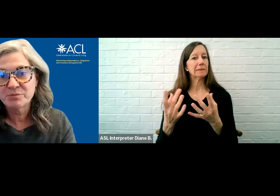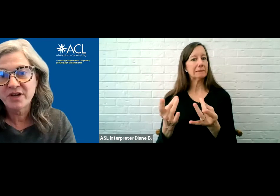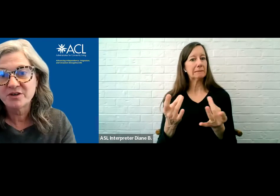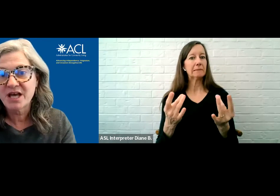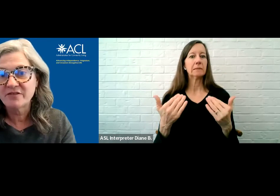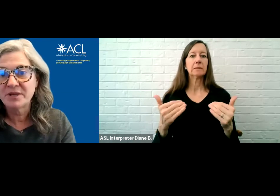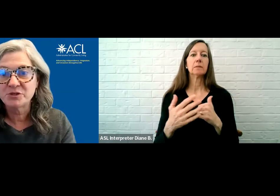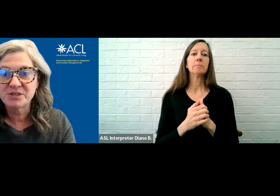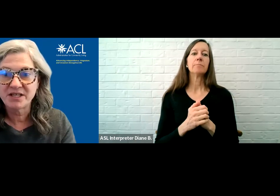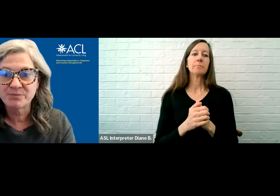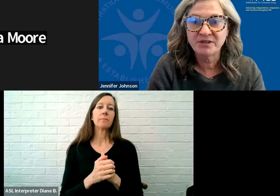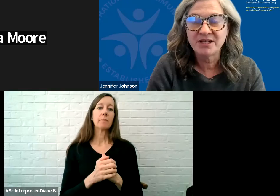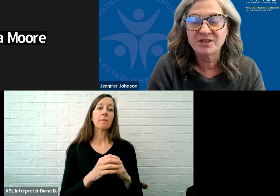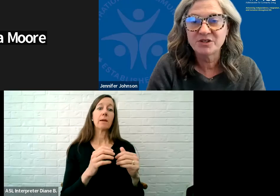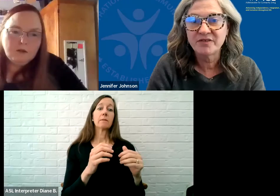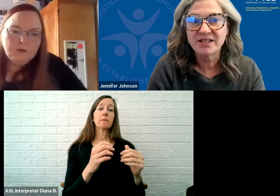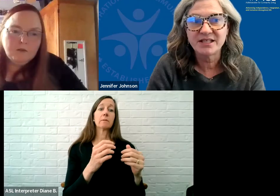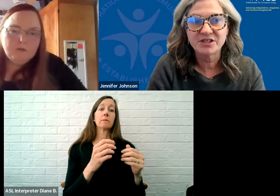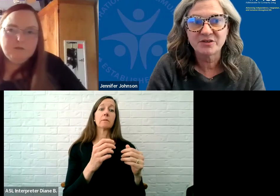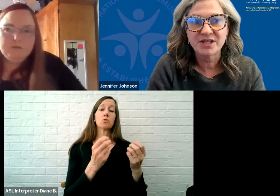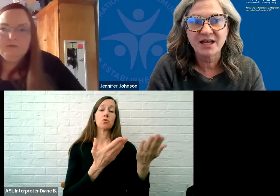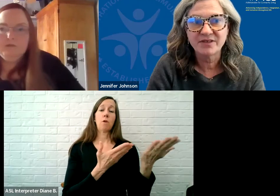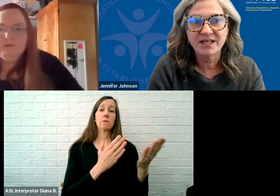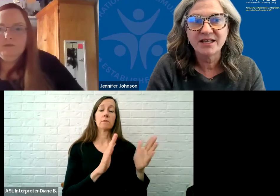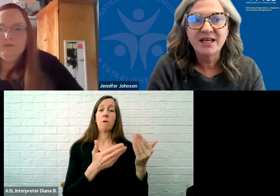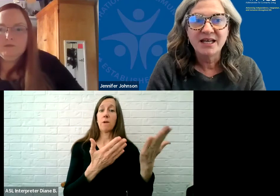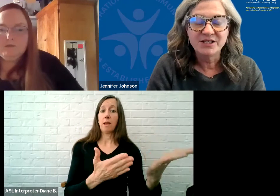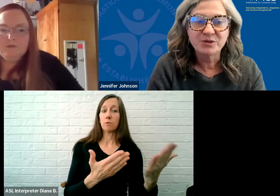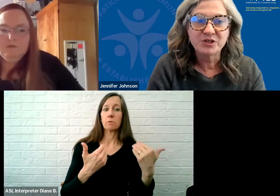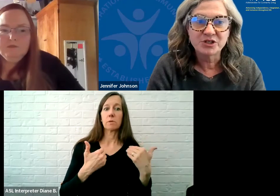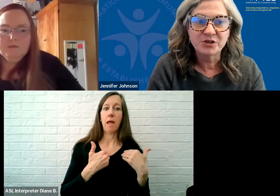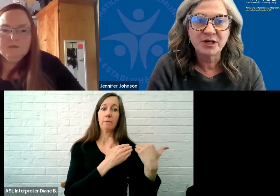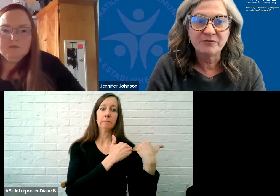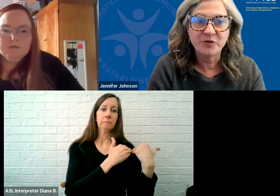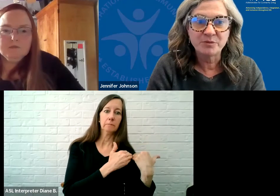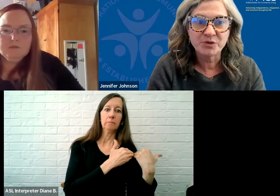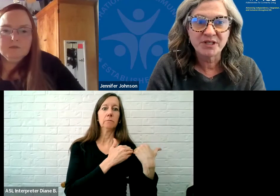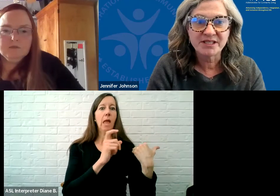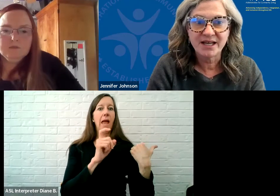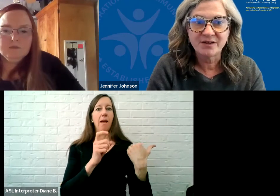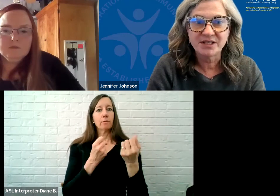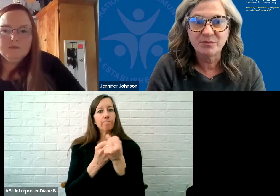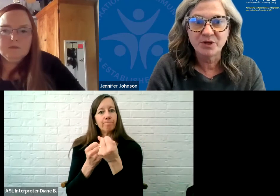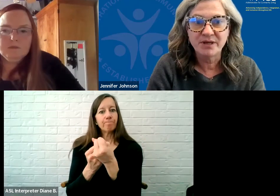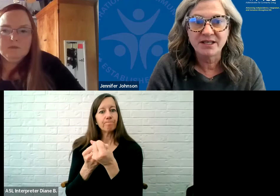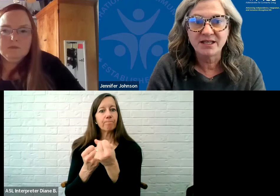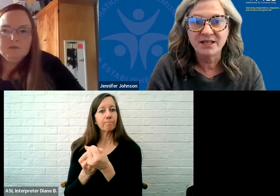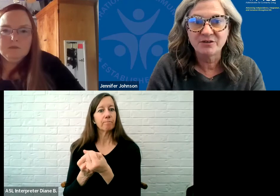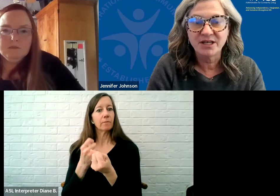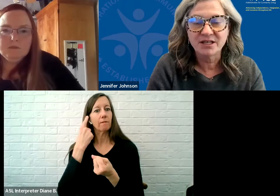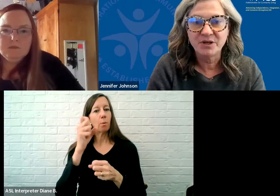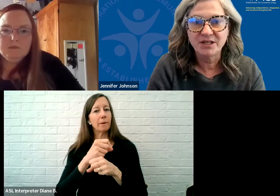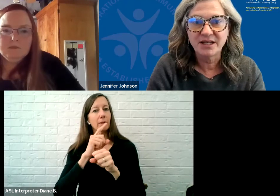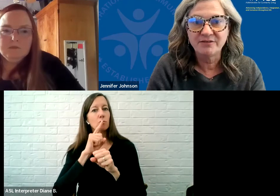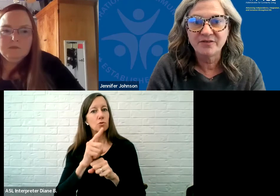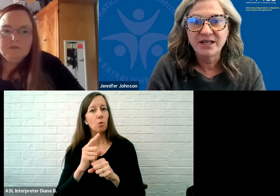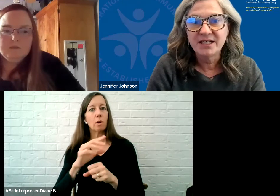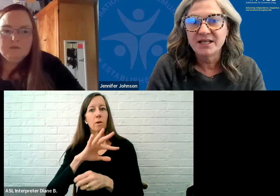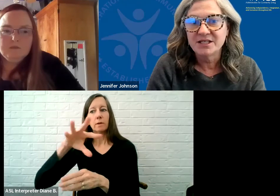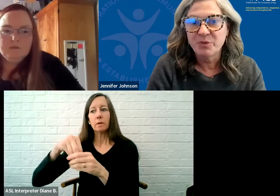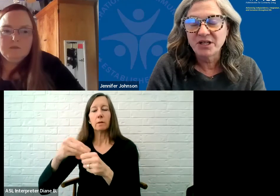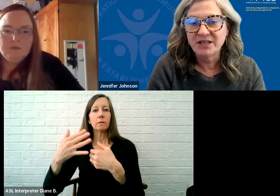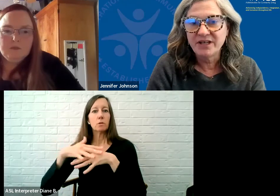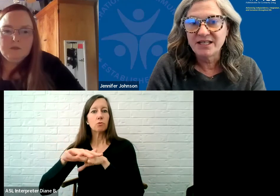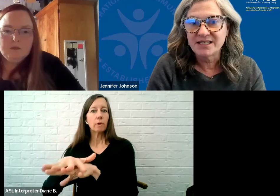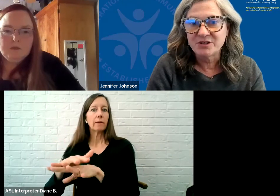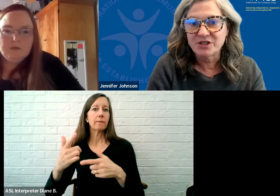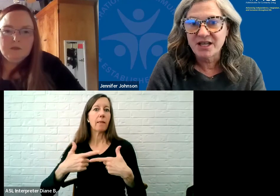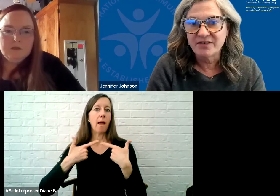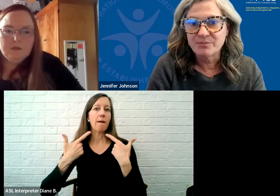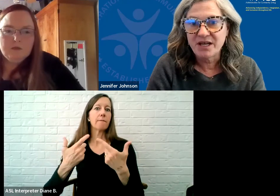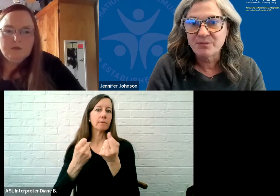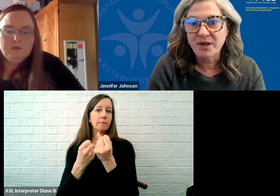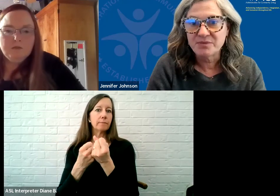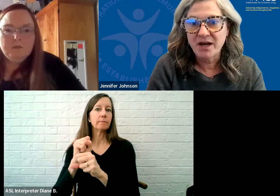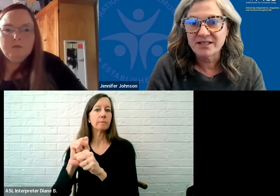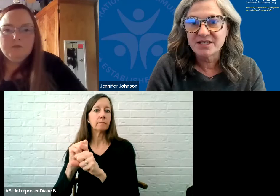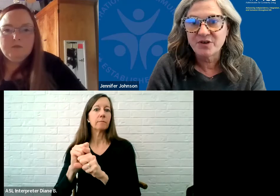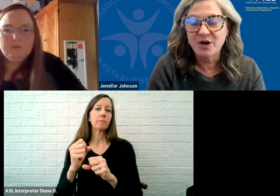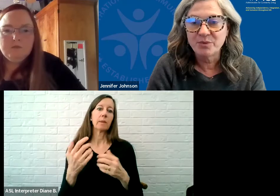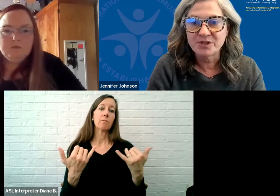service supported living is now just evidence based press practice for all